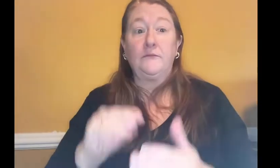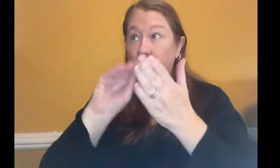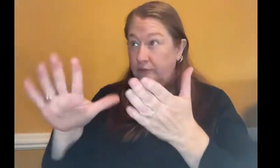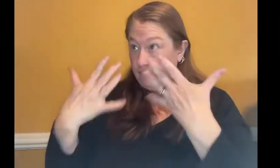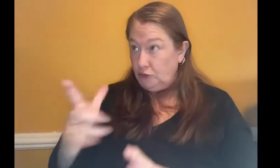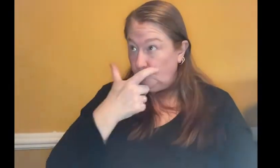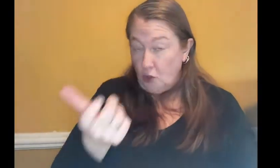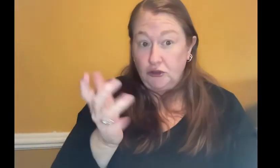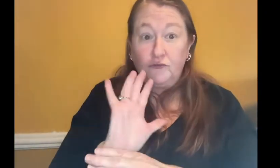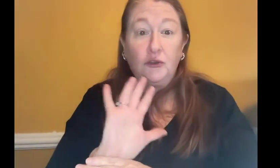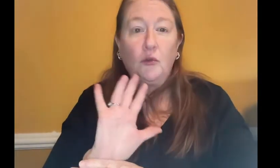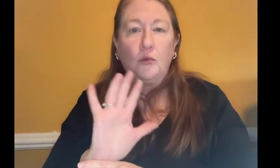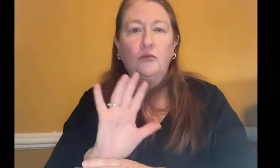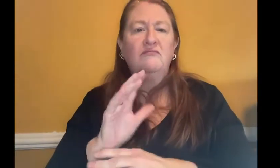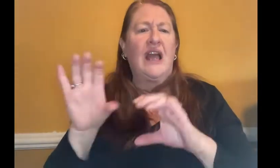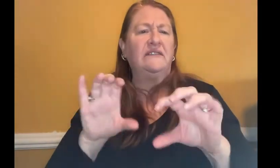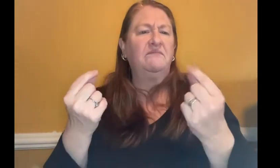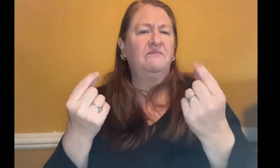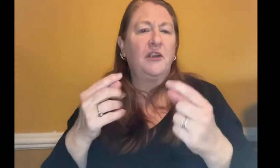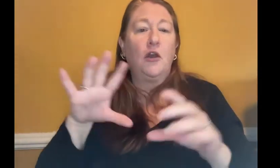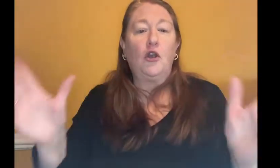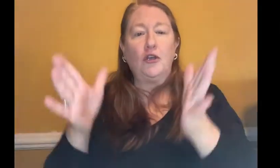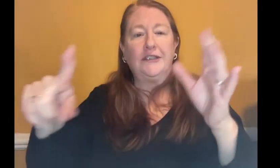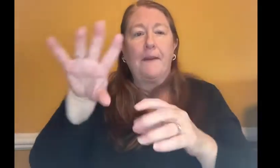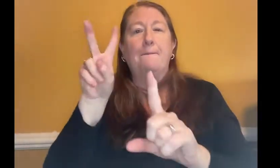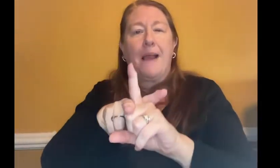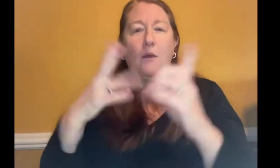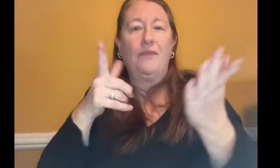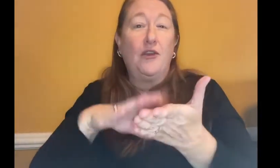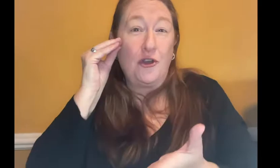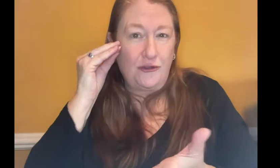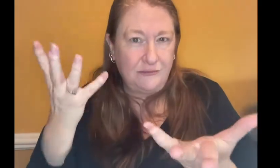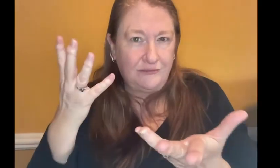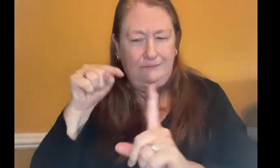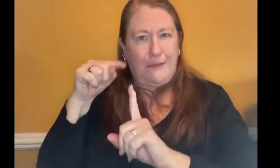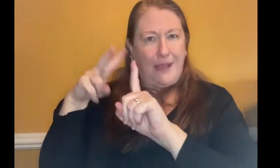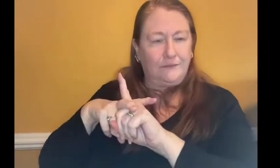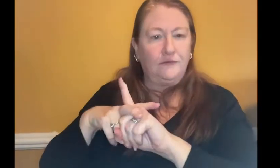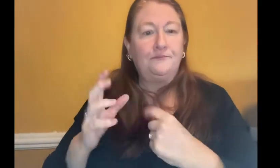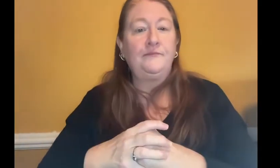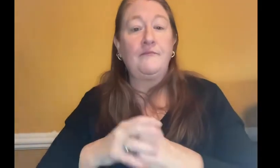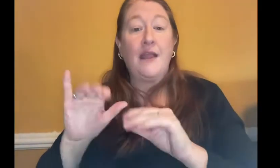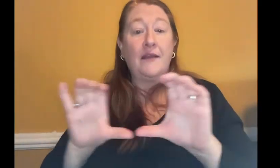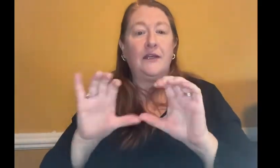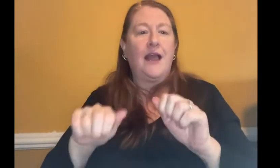After students have seen the video, the post-video activity should encourage them to apply what they learned.